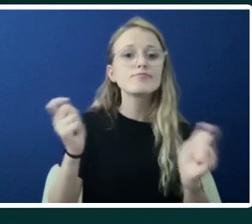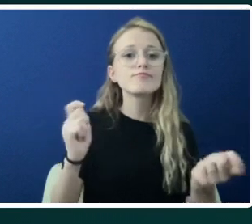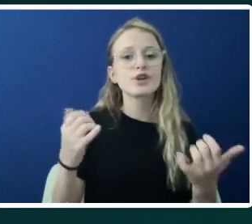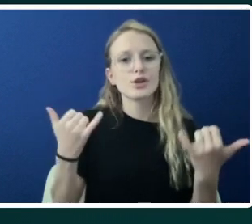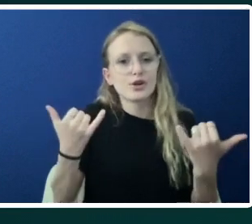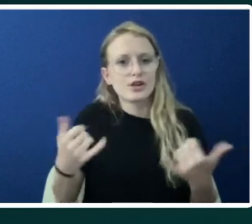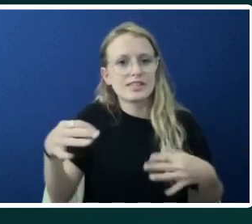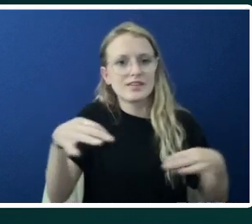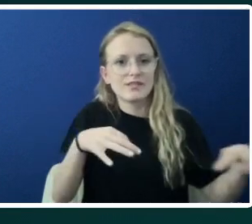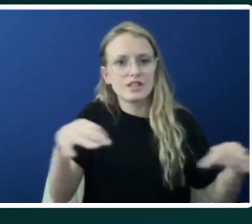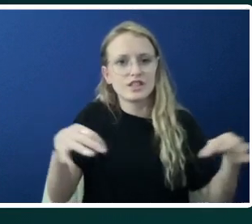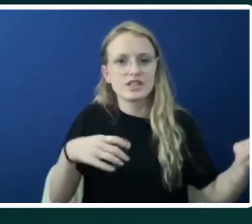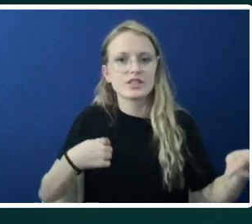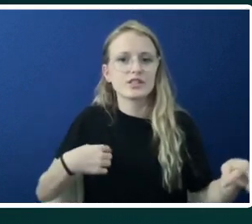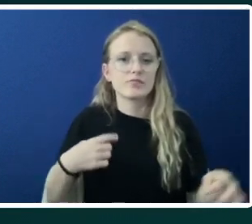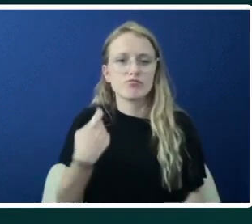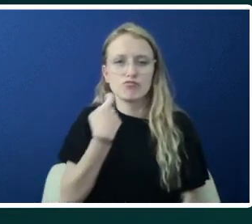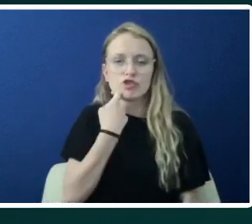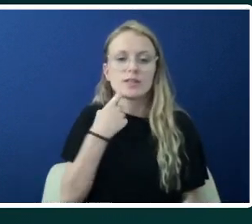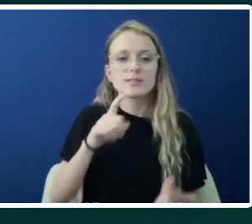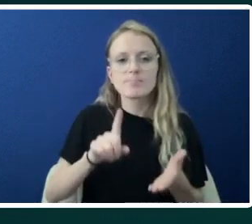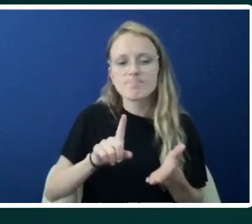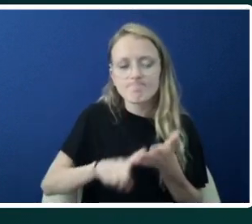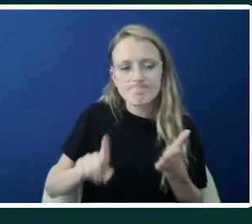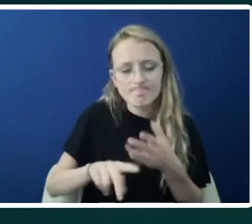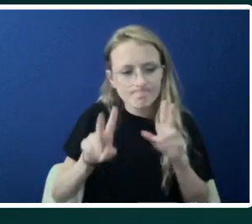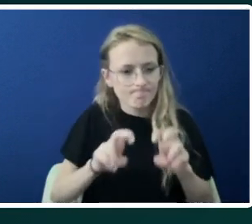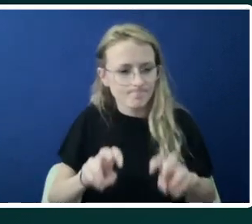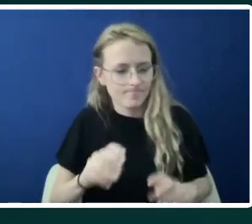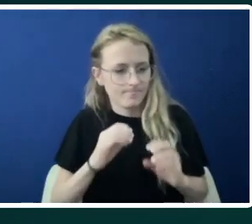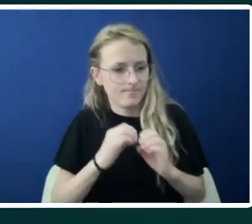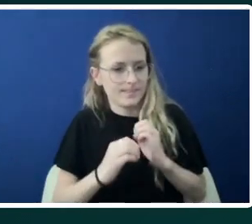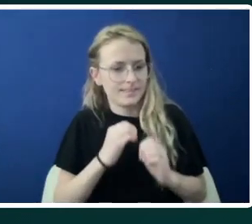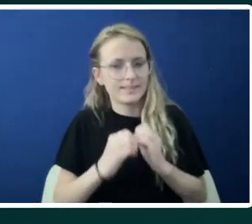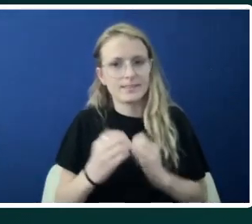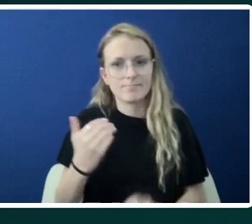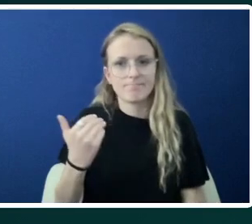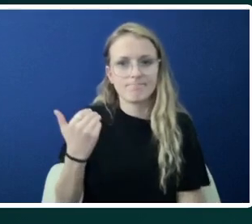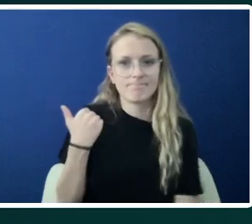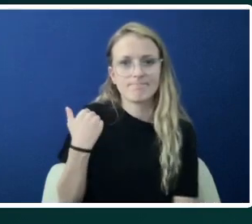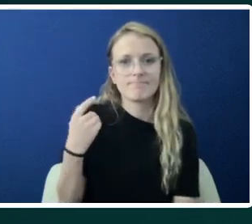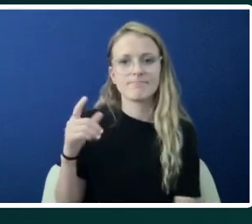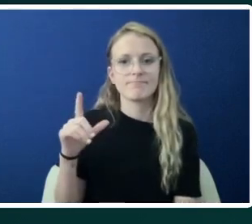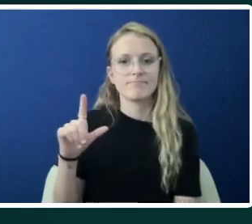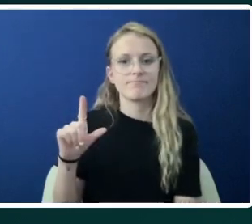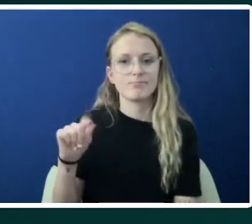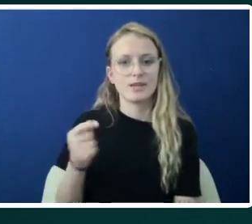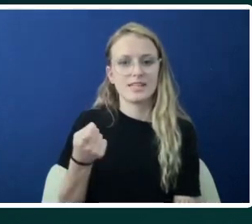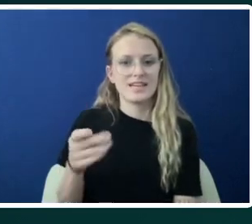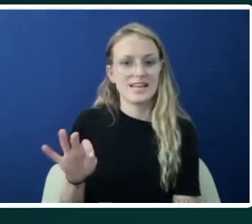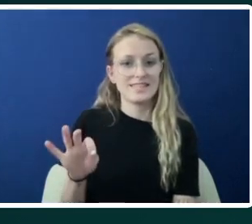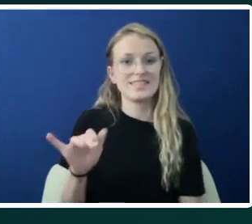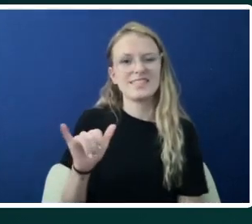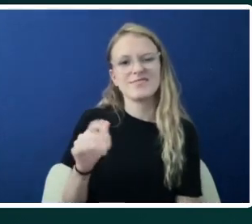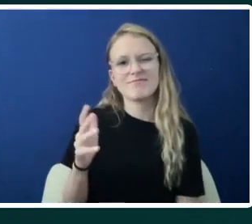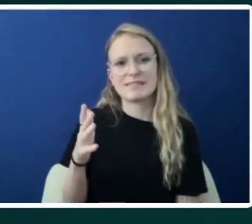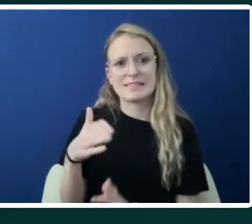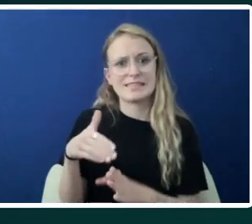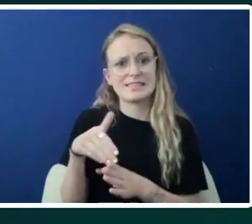interrogated in the year 2019, so on the eve of the pandemic -- discusses how to be literate in